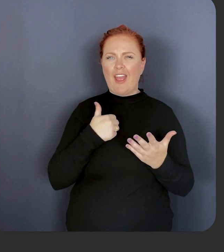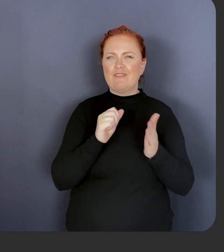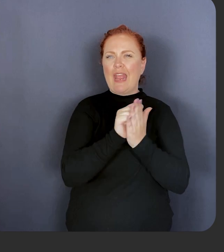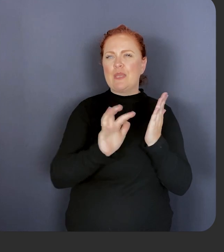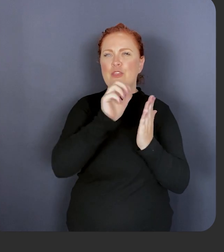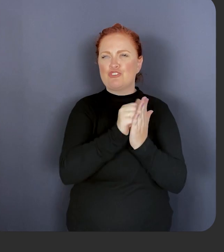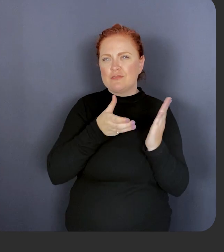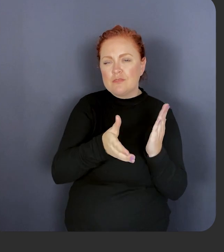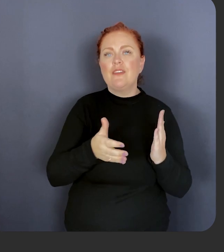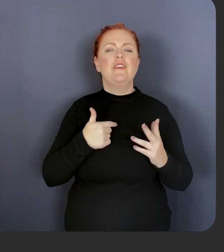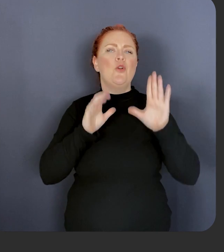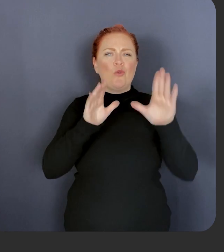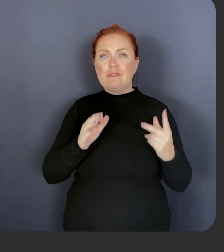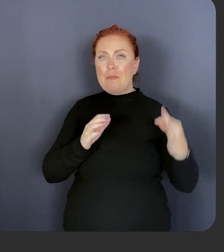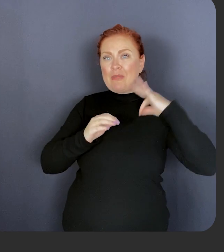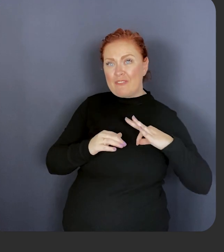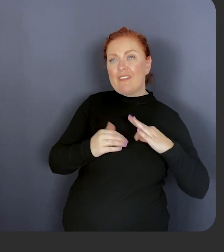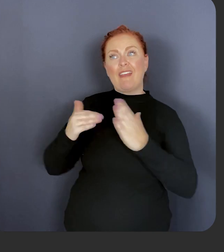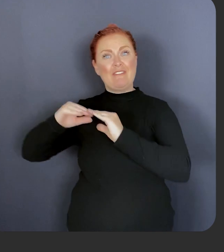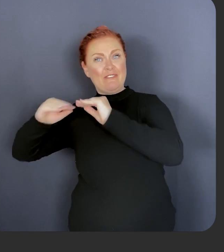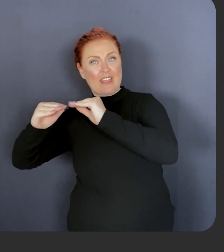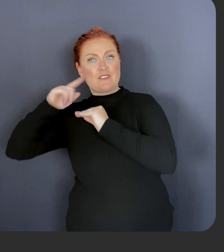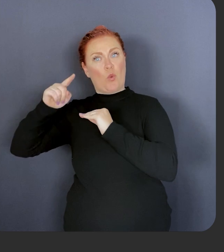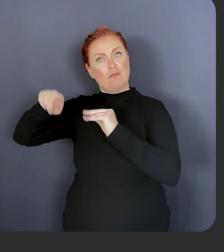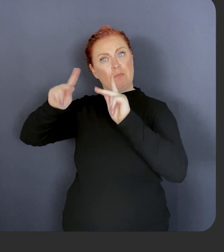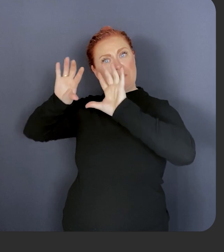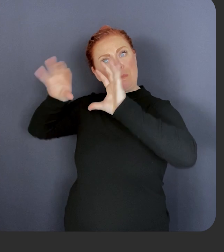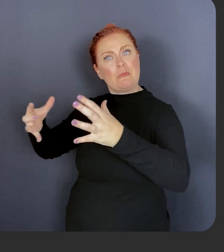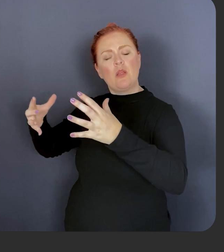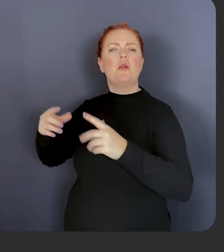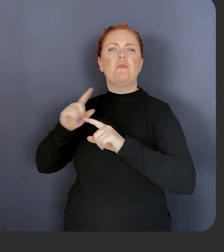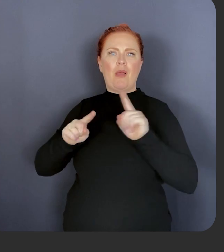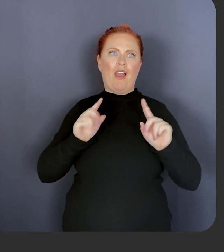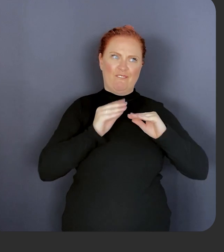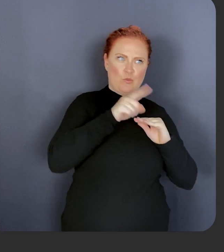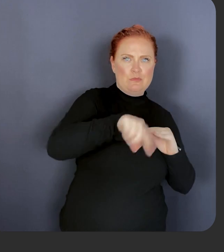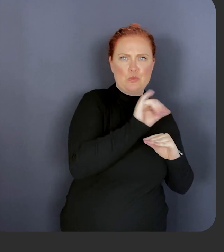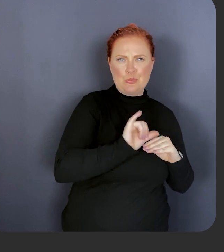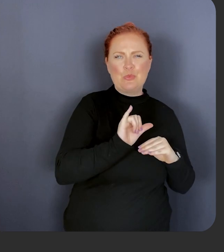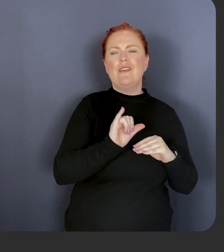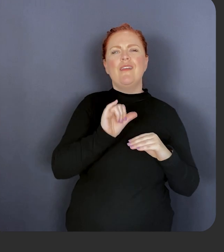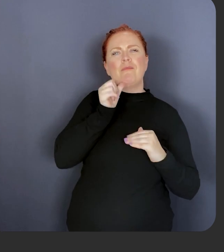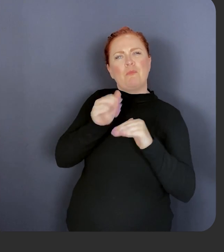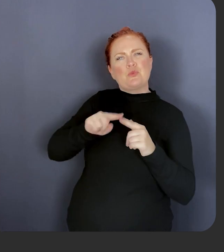is a really great benefit, where fixing things for accessibility is not just for people who we typically